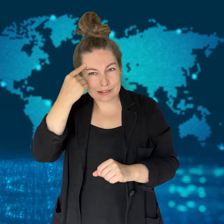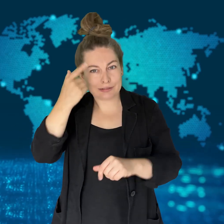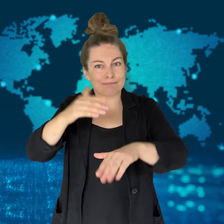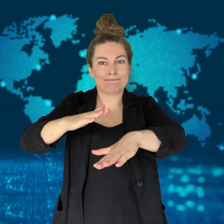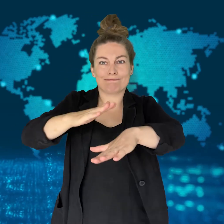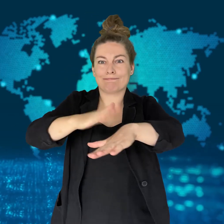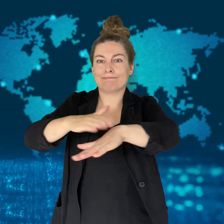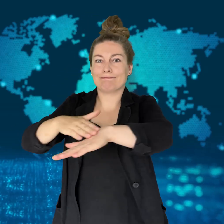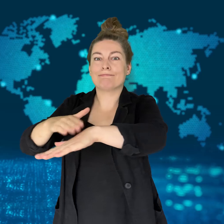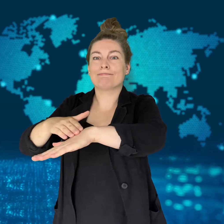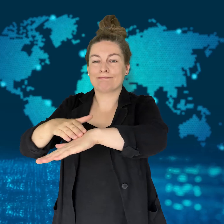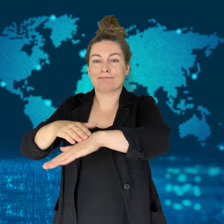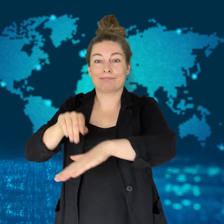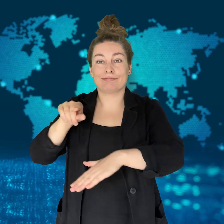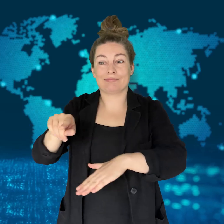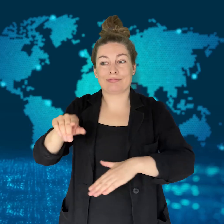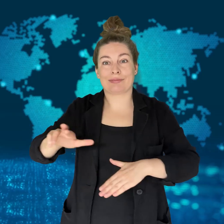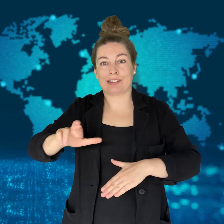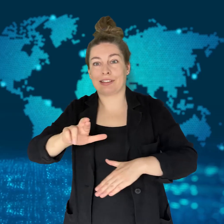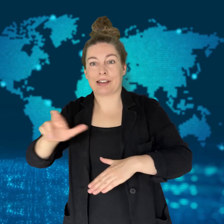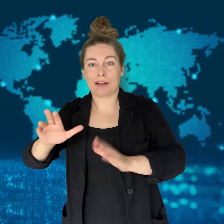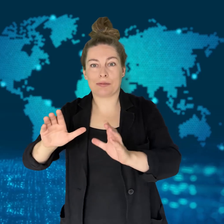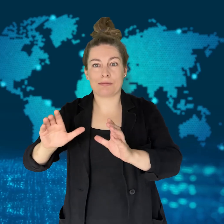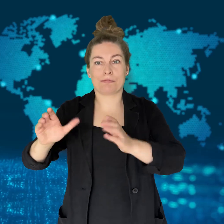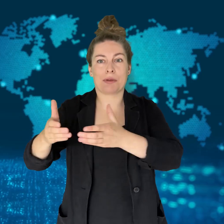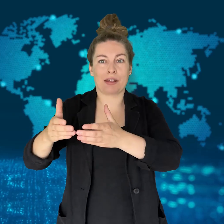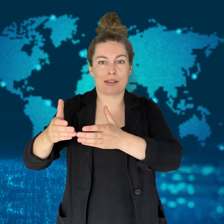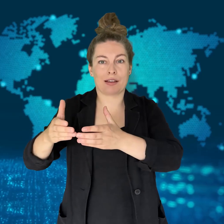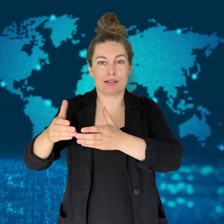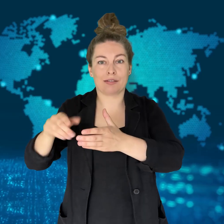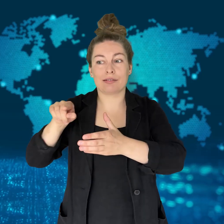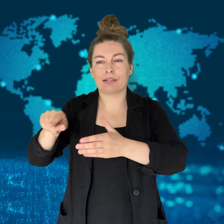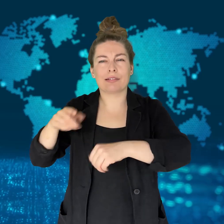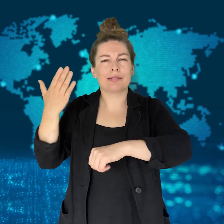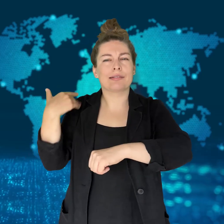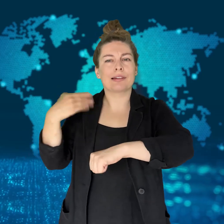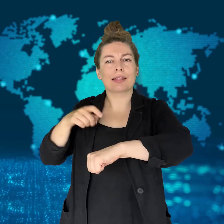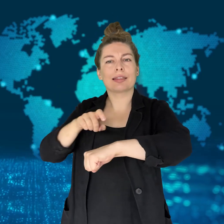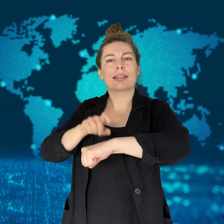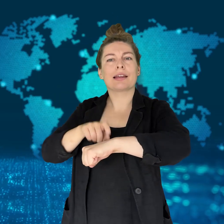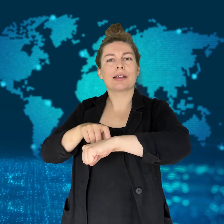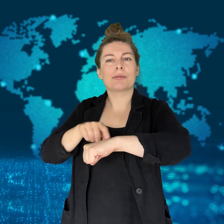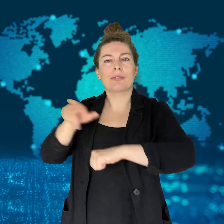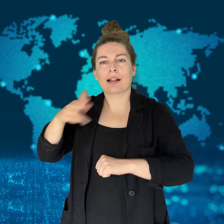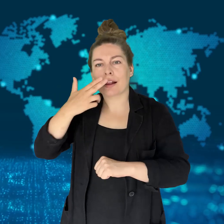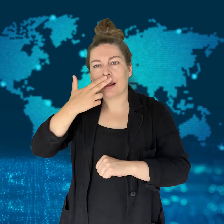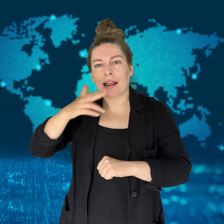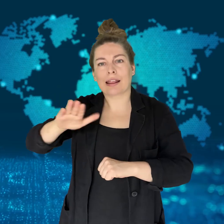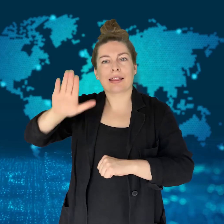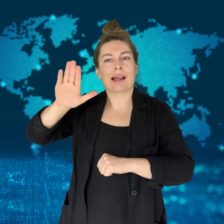That number is almost double the 18% the party received